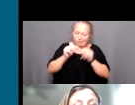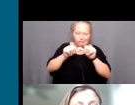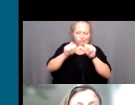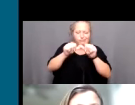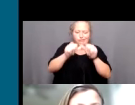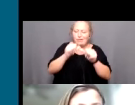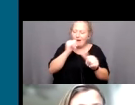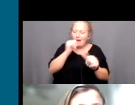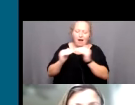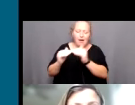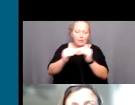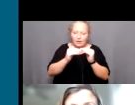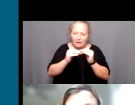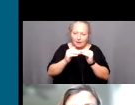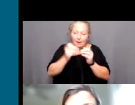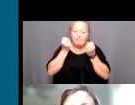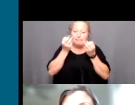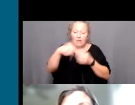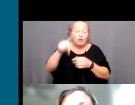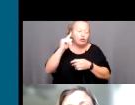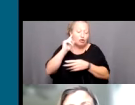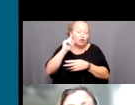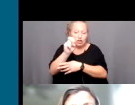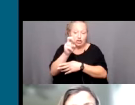Then we have essentially continued to perpetuate inequity.